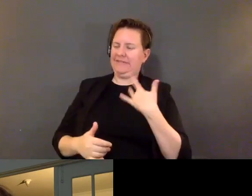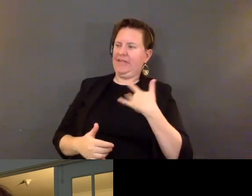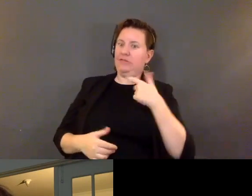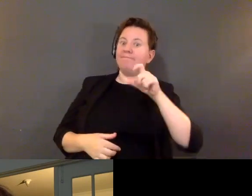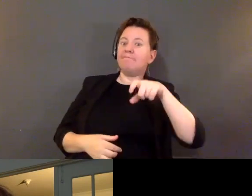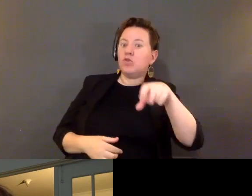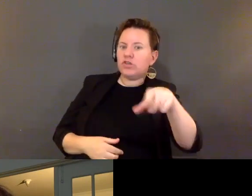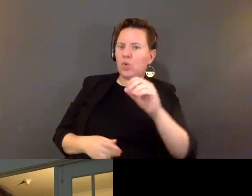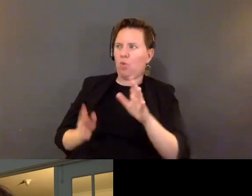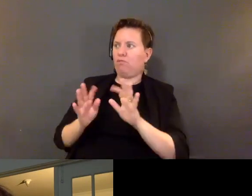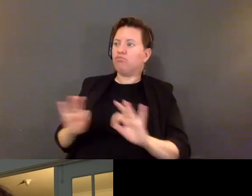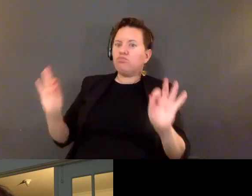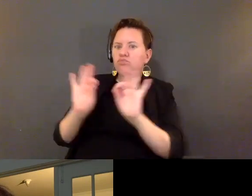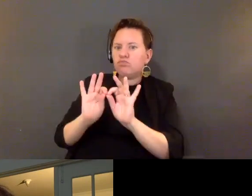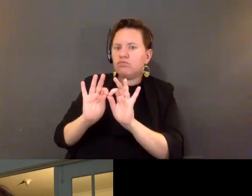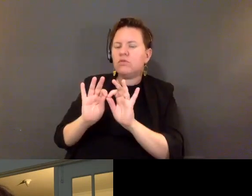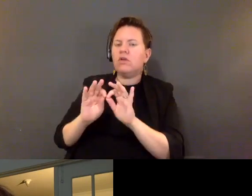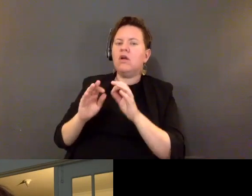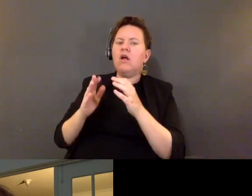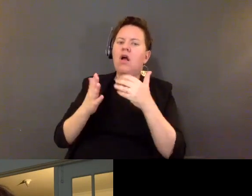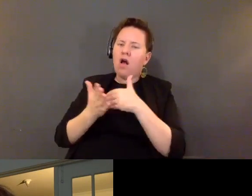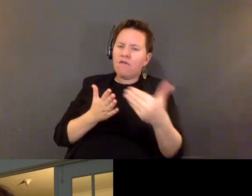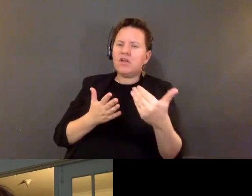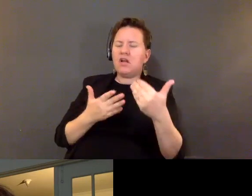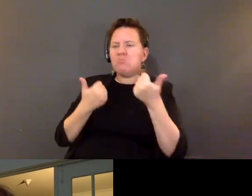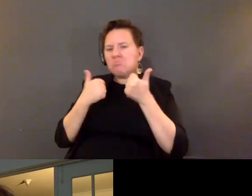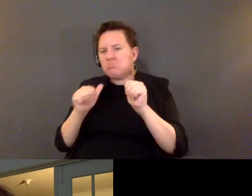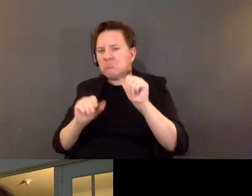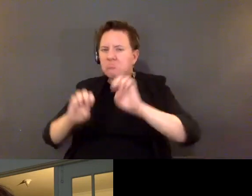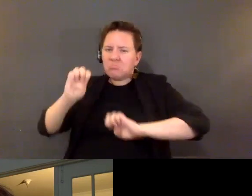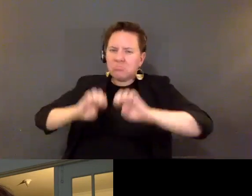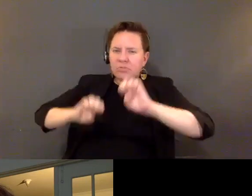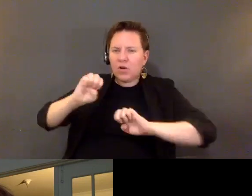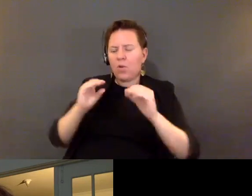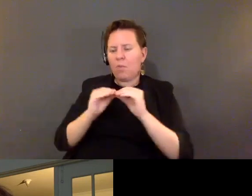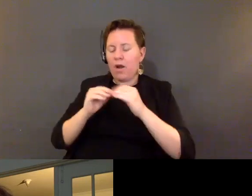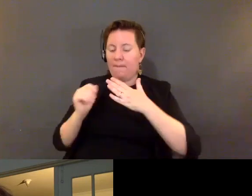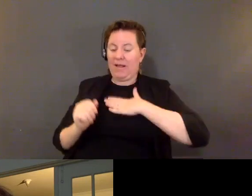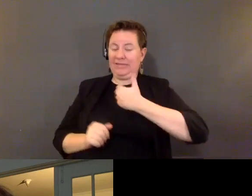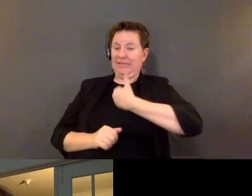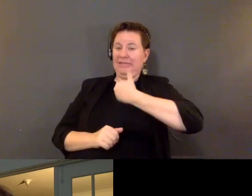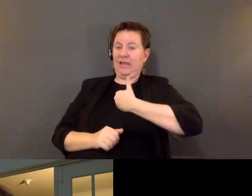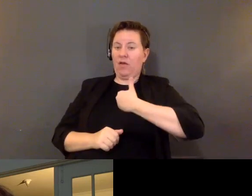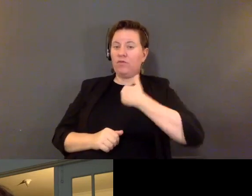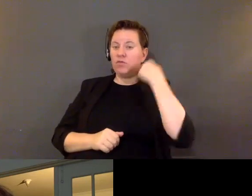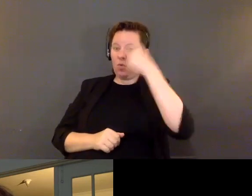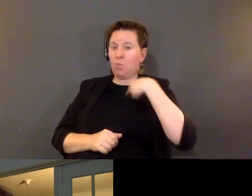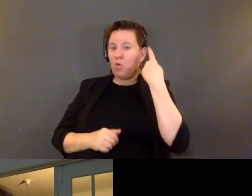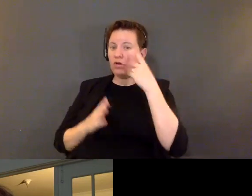important often i'll experiment more in my work my self portraits than i do and in the subject work